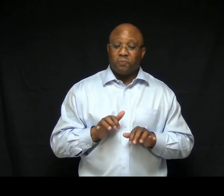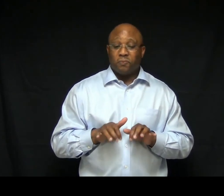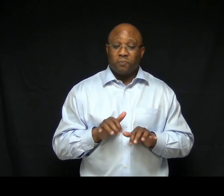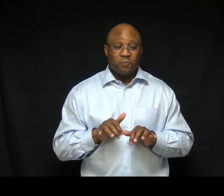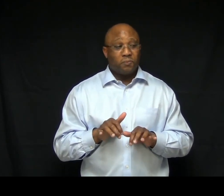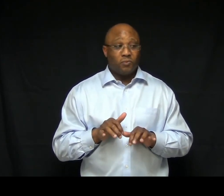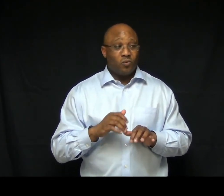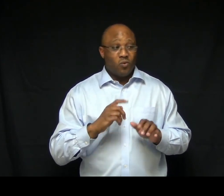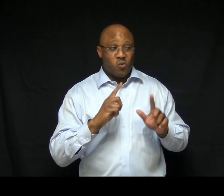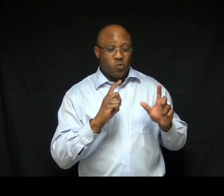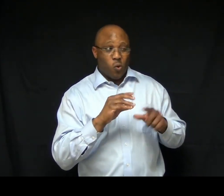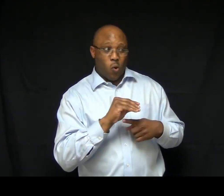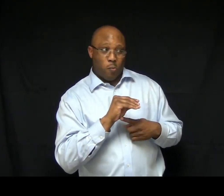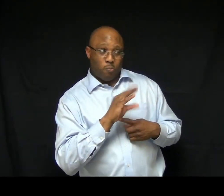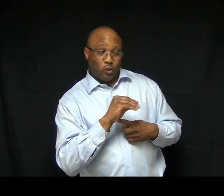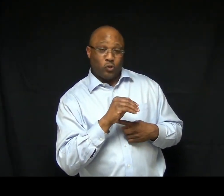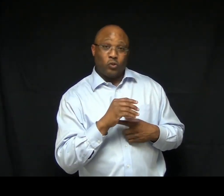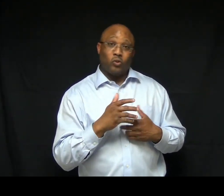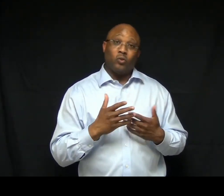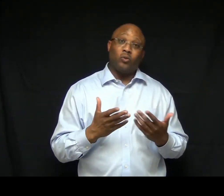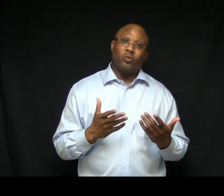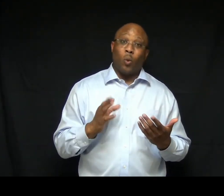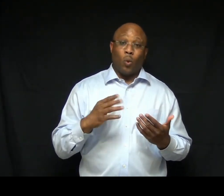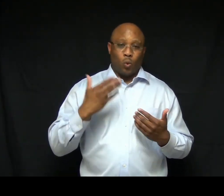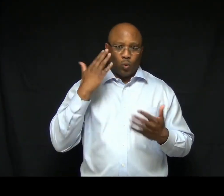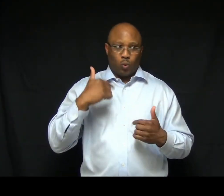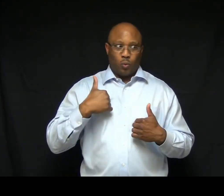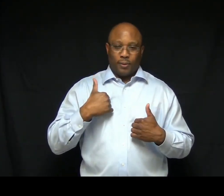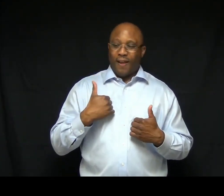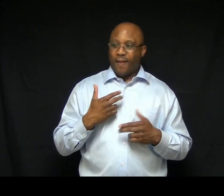is sent anonymously